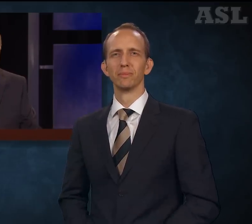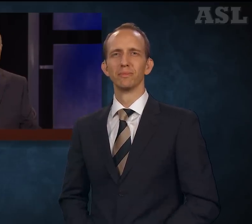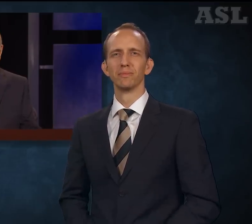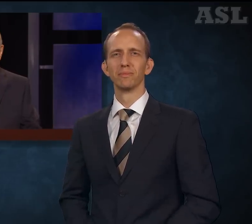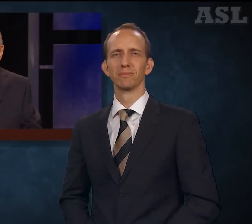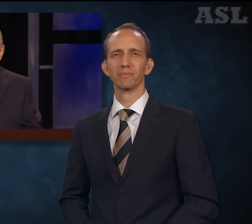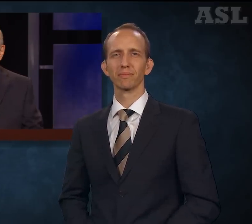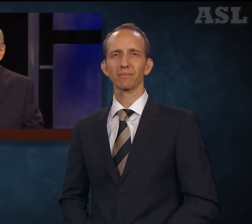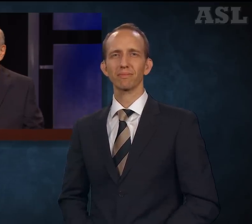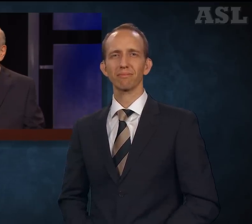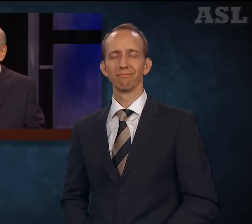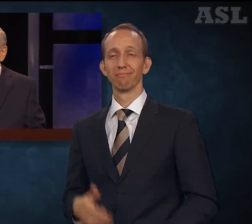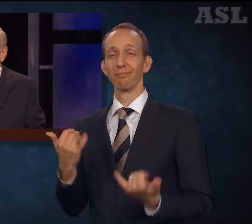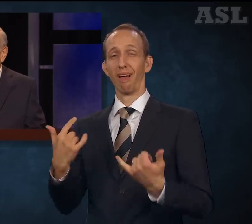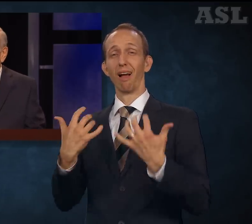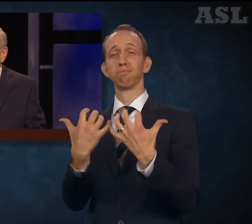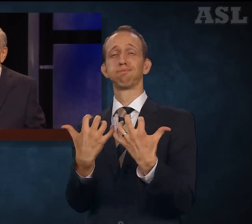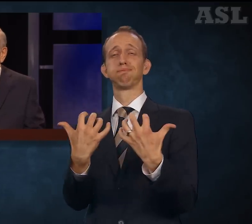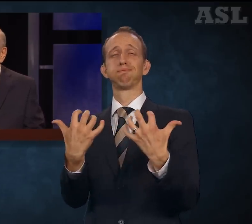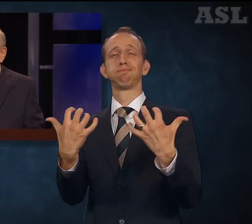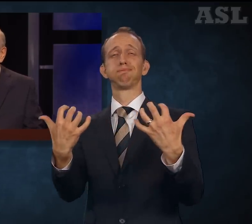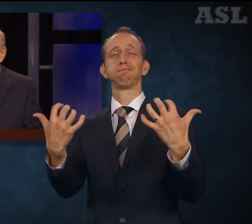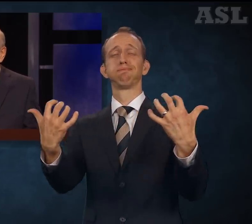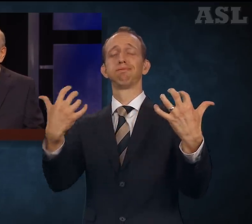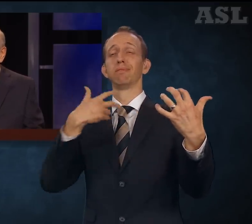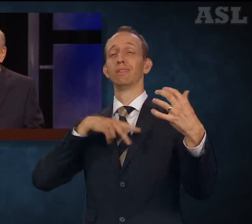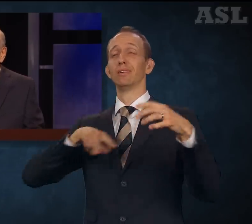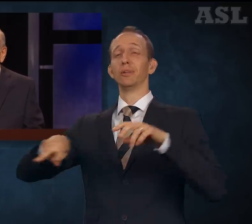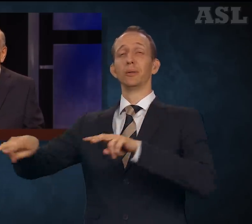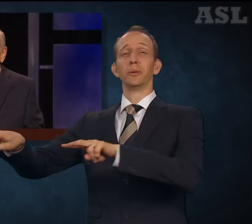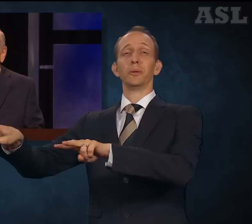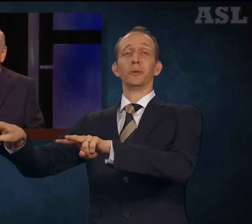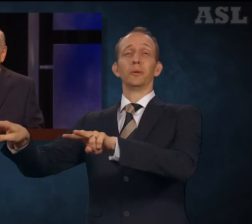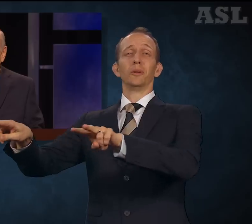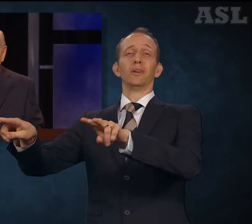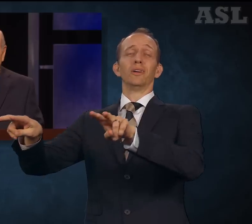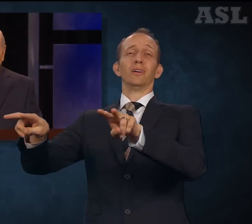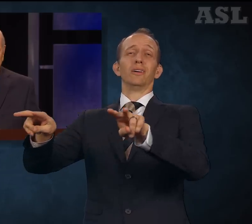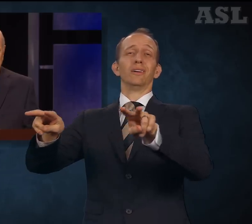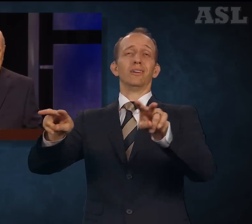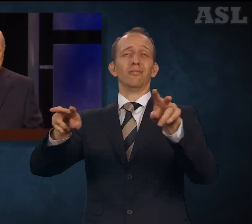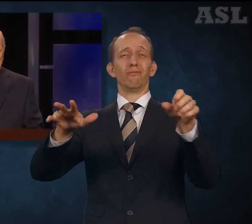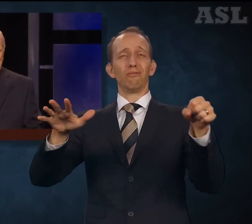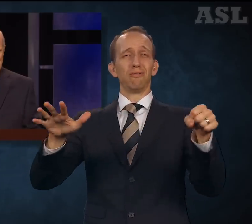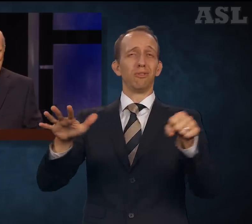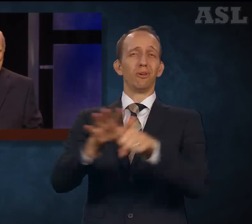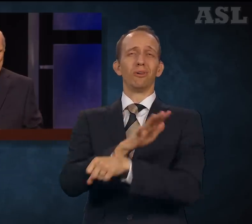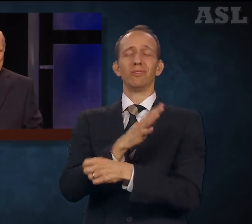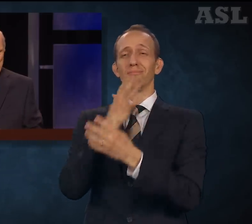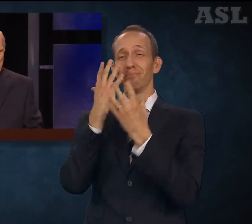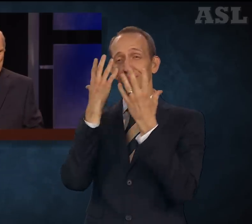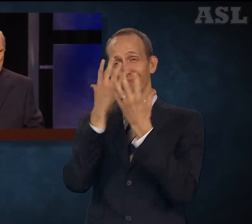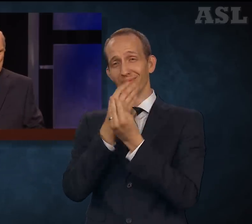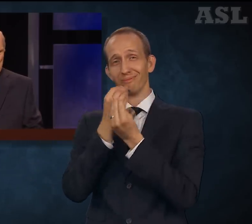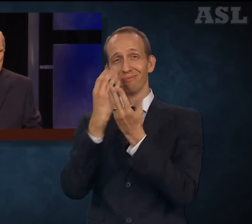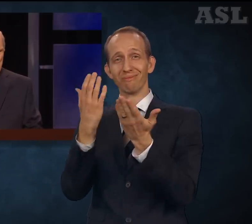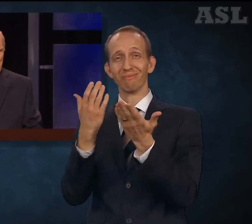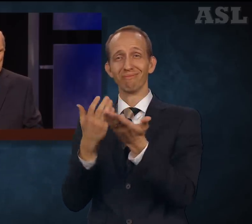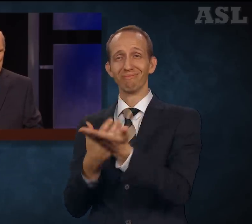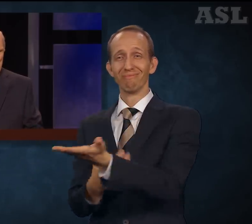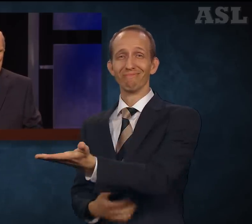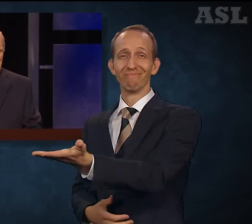THANK YOU VERY MUCH.